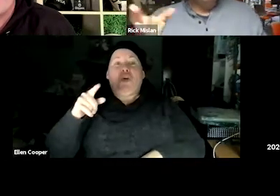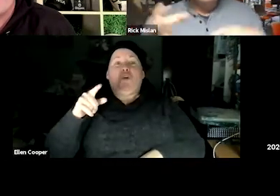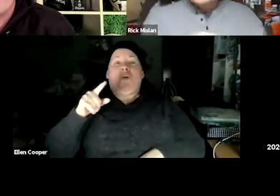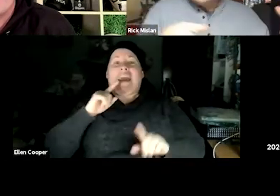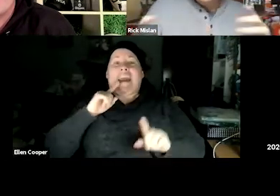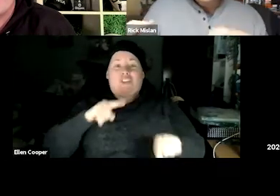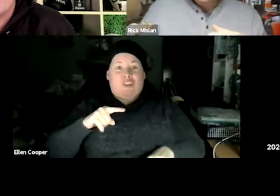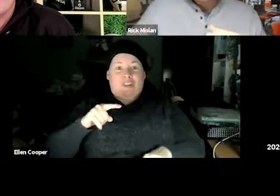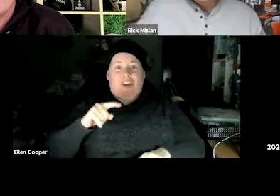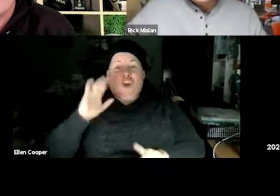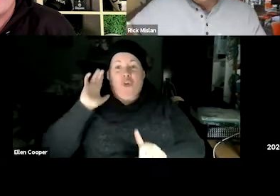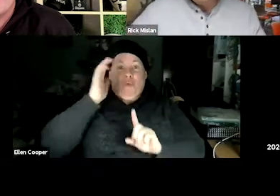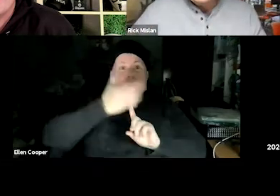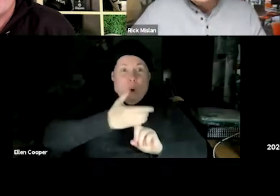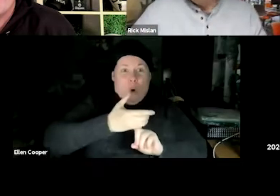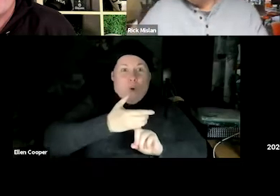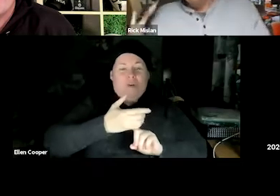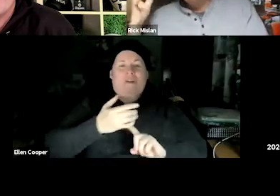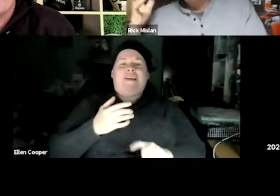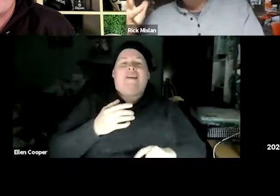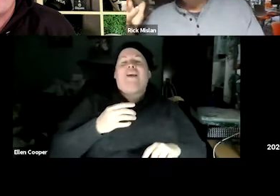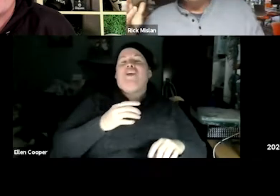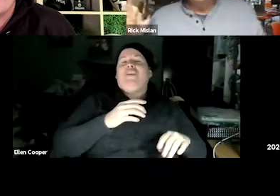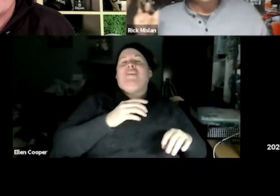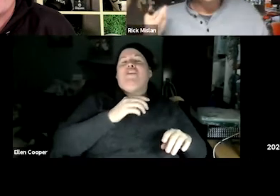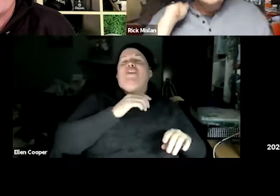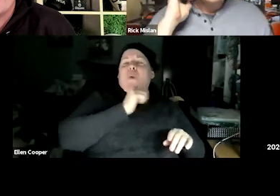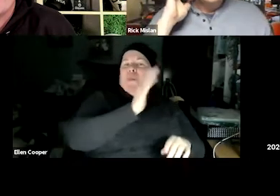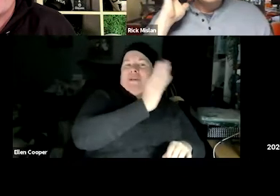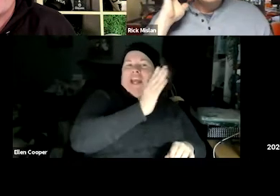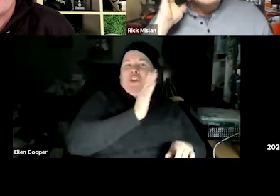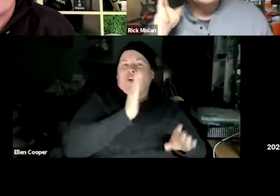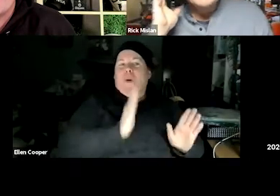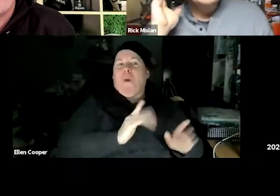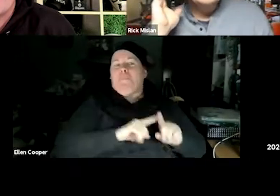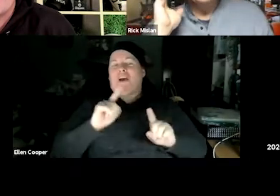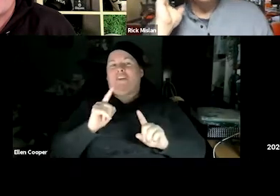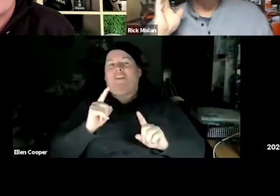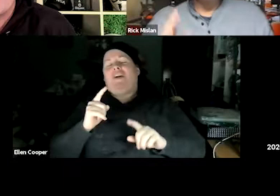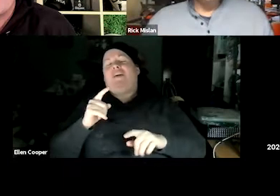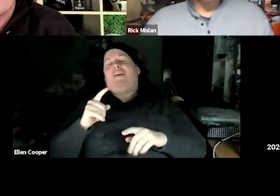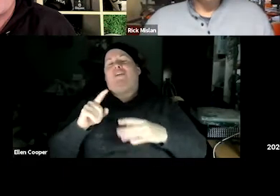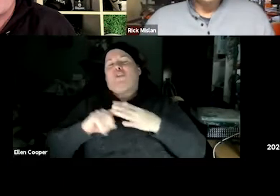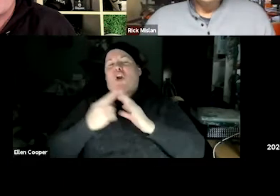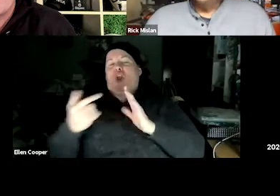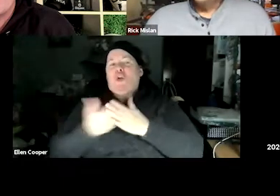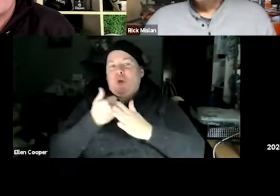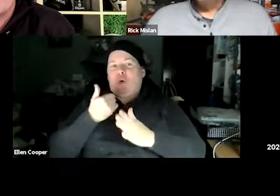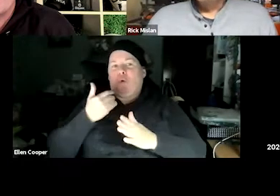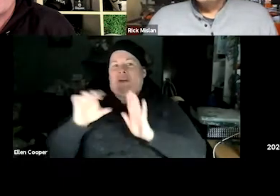broke character of presenting, but you've entered a new character of Rick Mislan: I've got a situation here. And I have to take care of it. And everybody was just